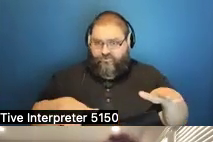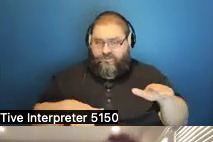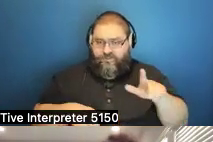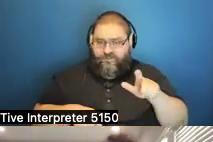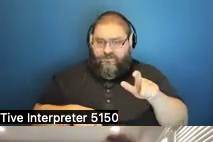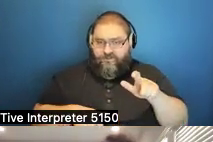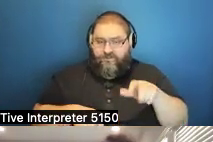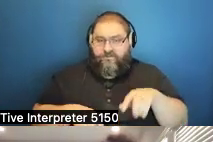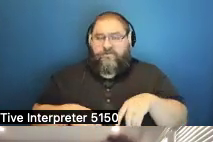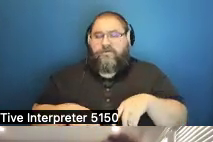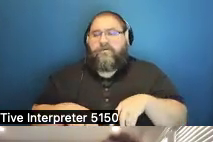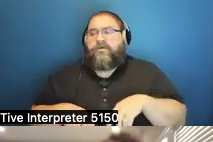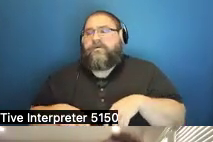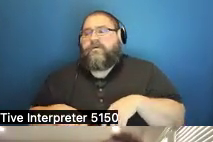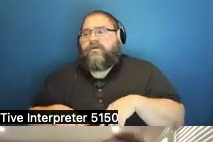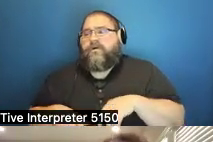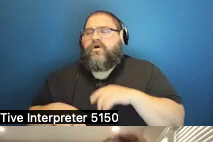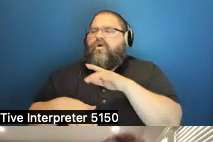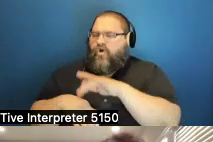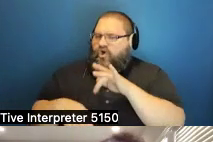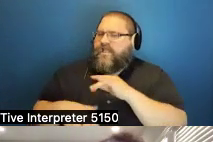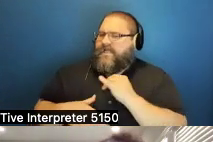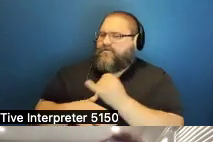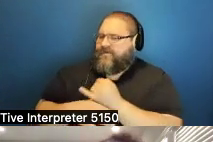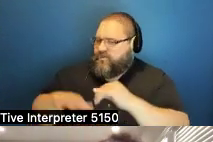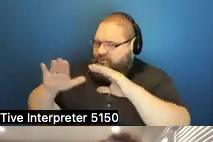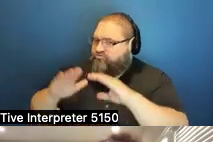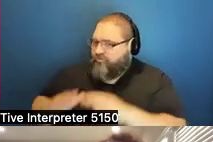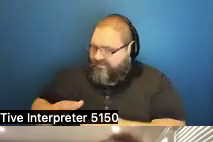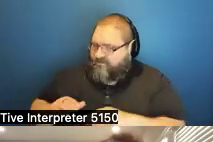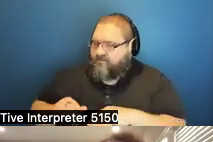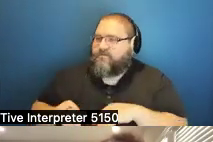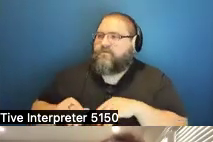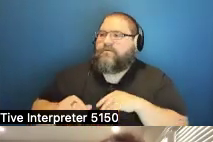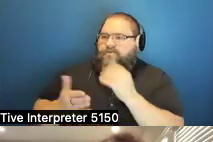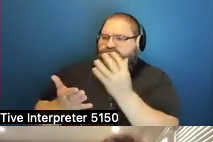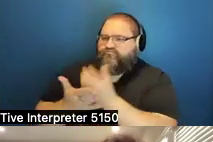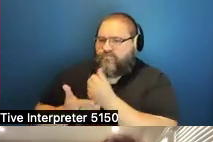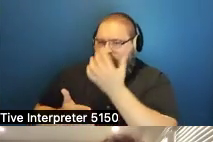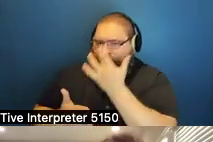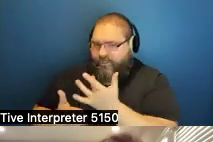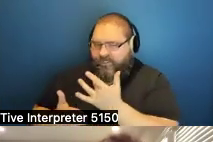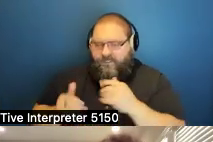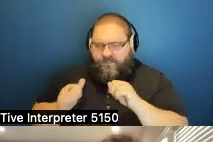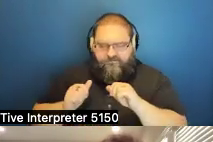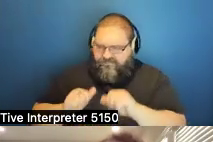while early intervention is wonderful, we can support growth and development.